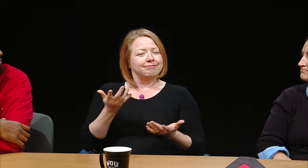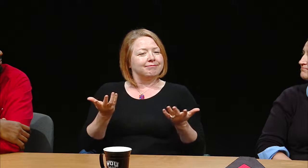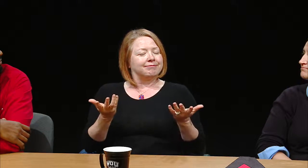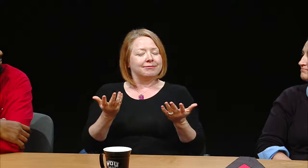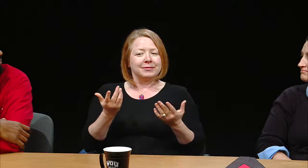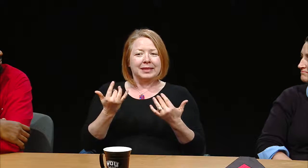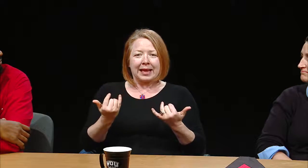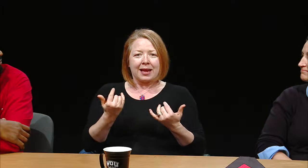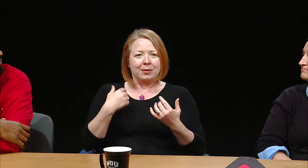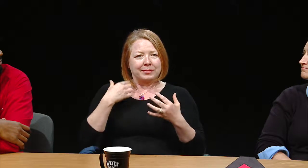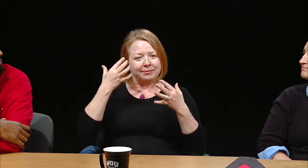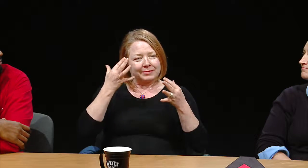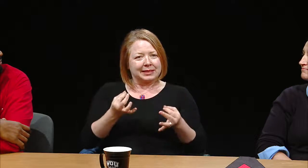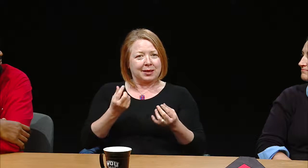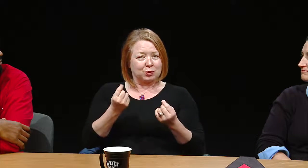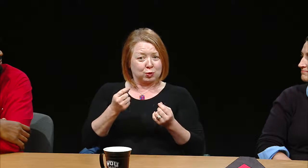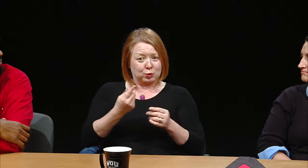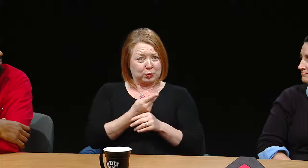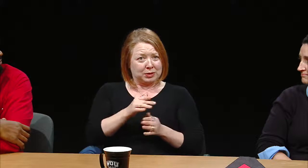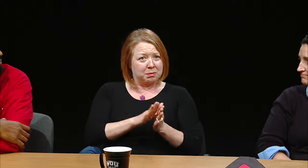to understand what's going on in the film.